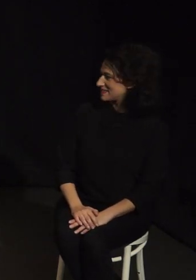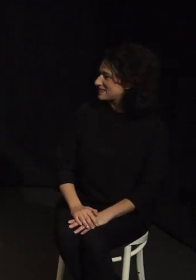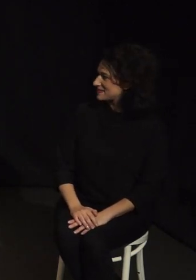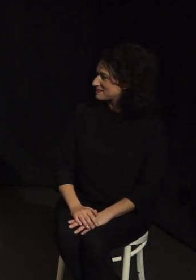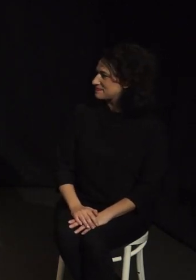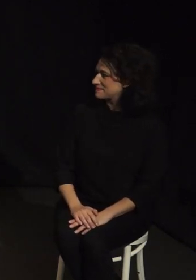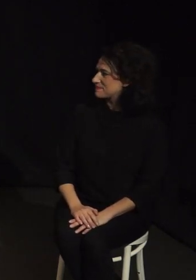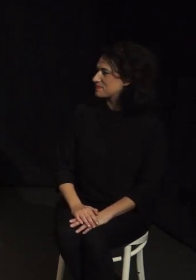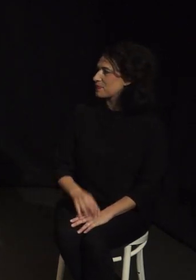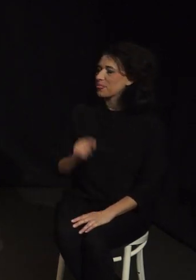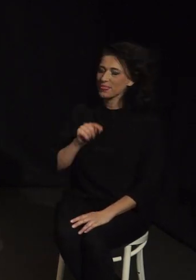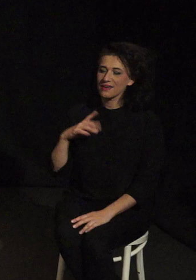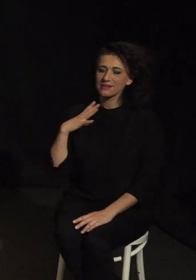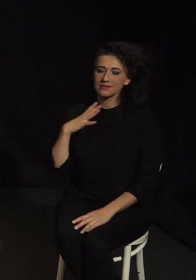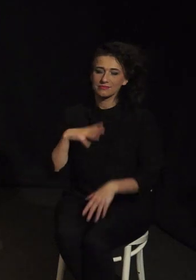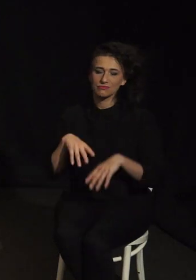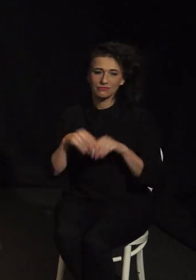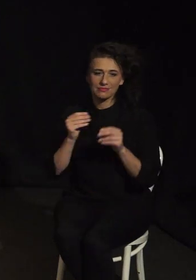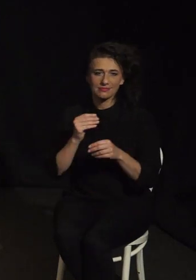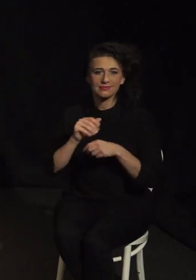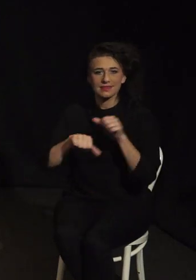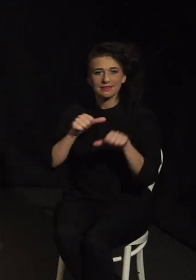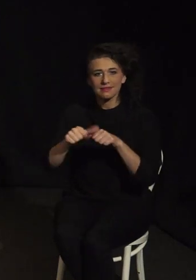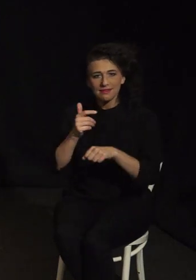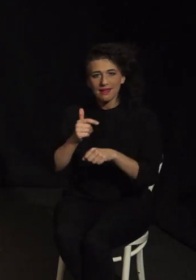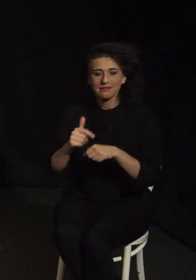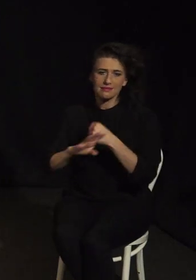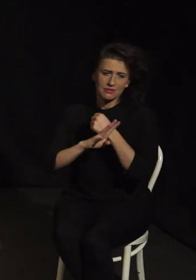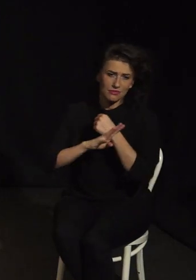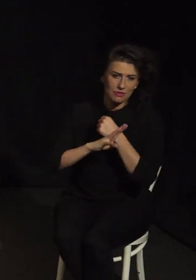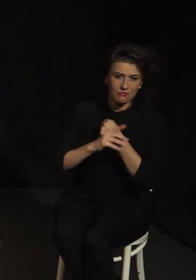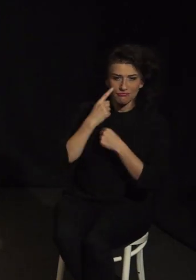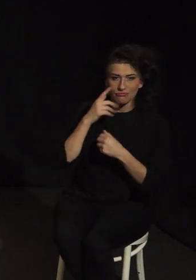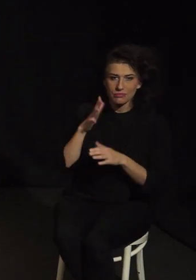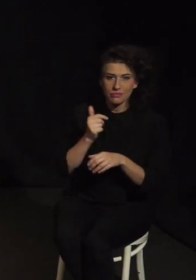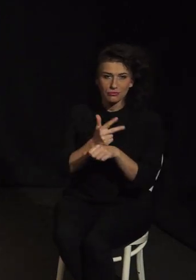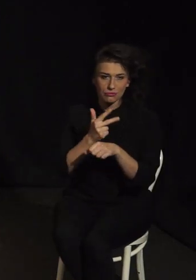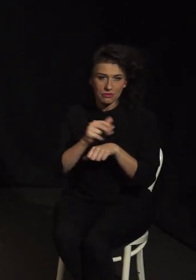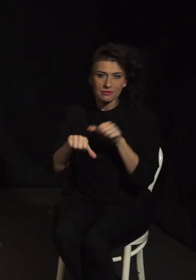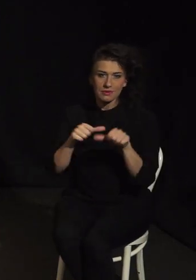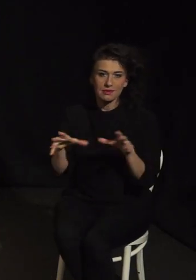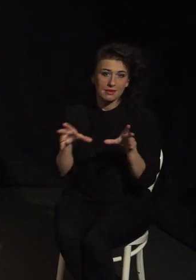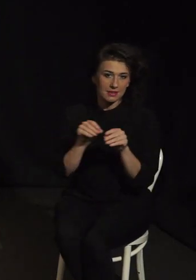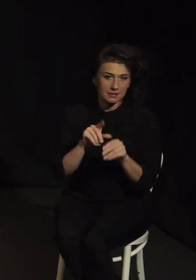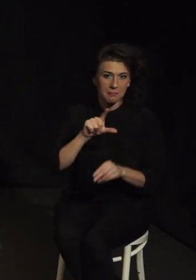It was the beginning of the 90s, so it’s 30 years with "Pan Tadeusz."